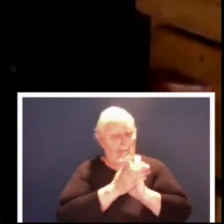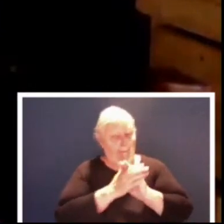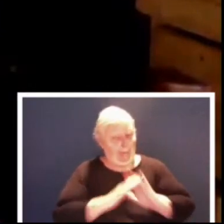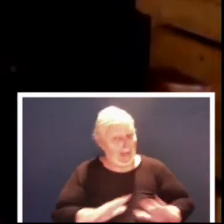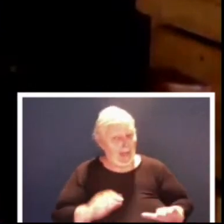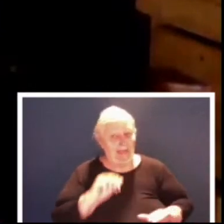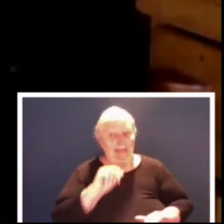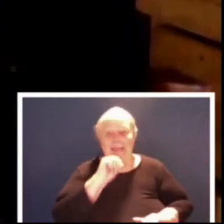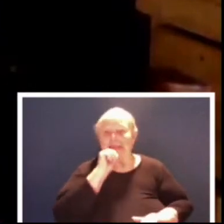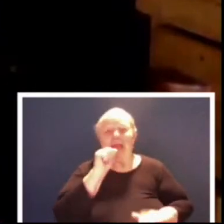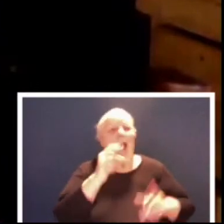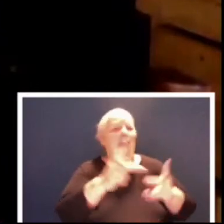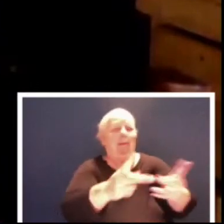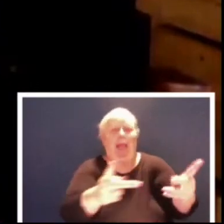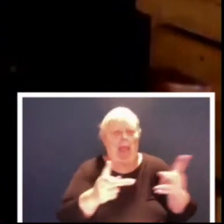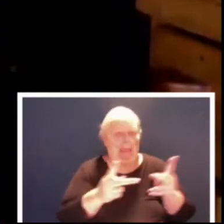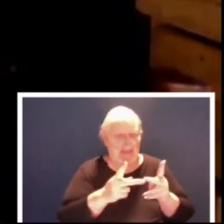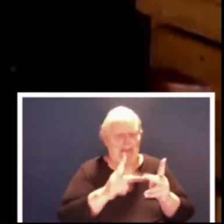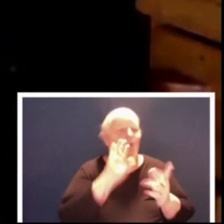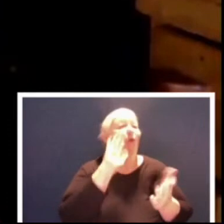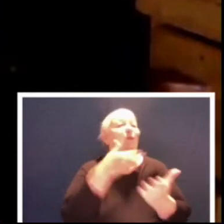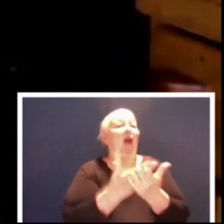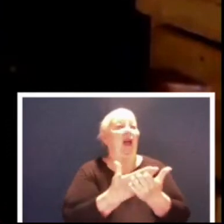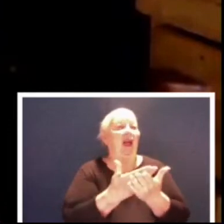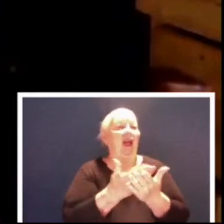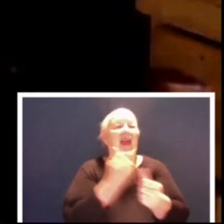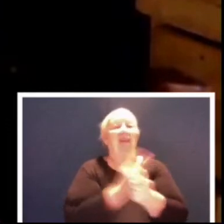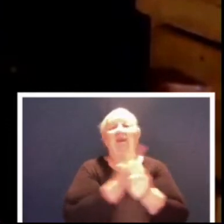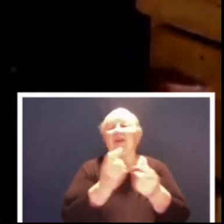you know, kumbaya together, necessarily. It could look like that.